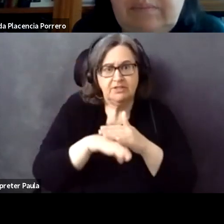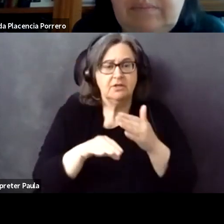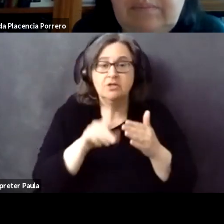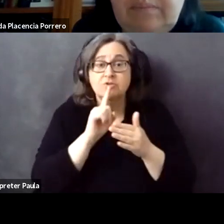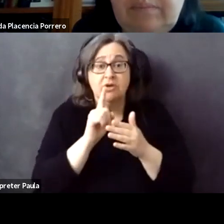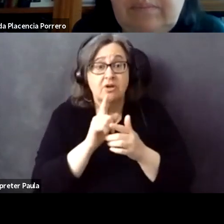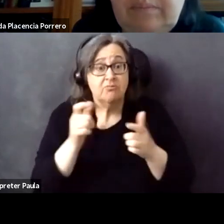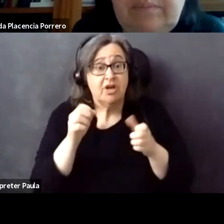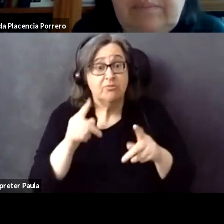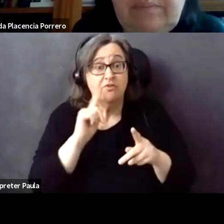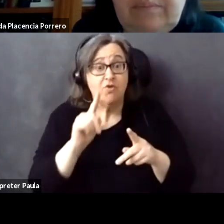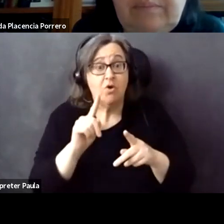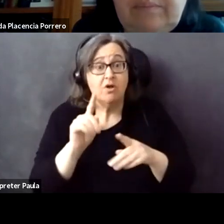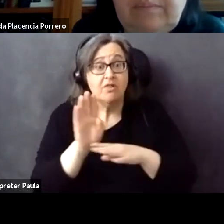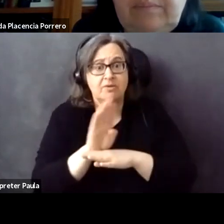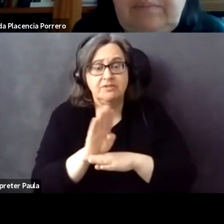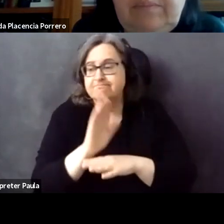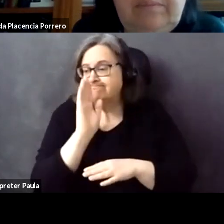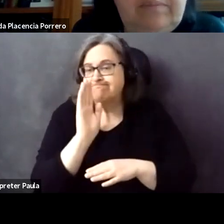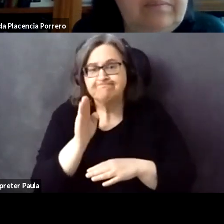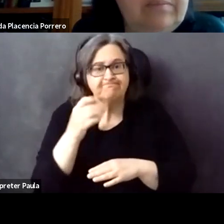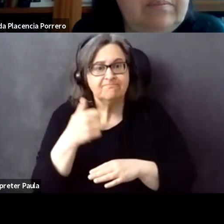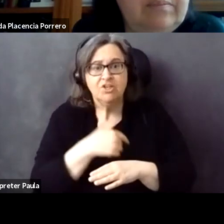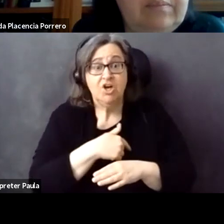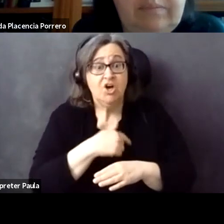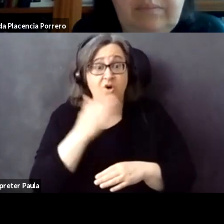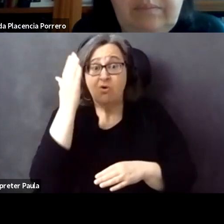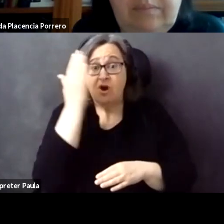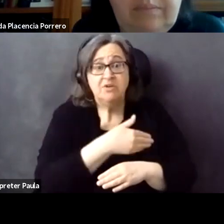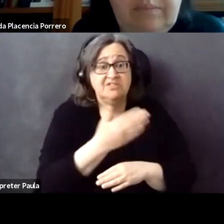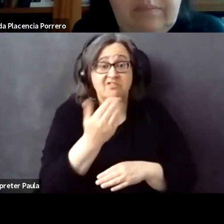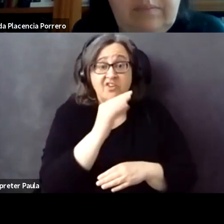access to the web sites in a proper way. And that's also a big chance